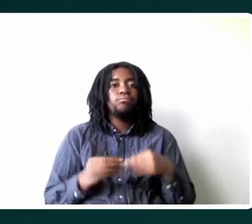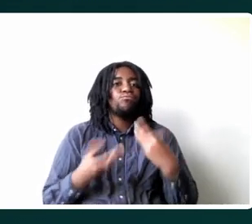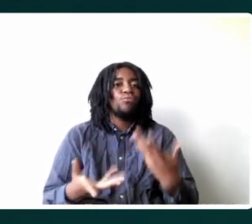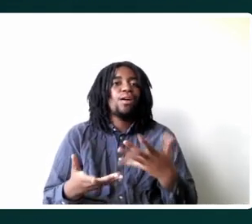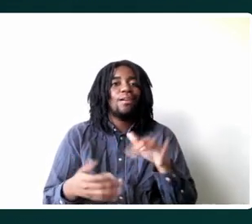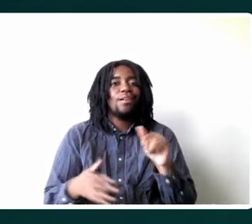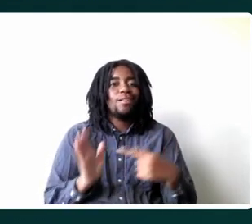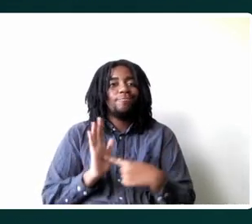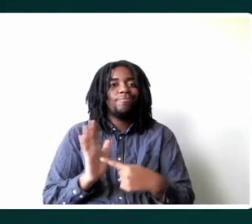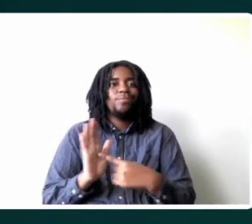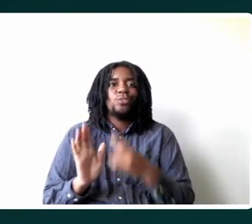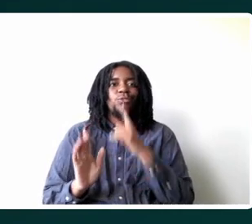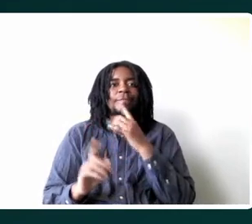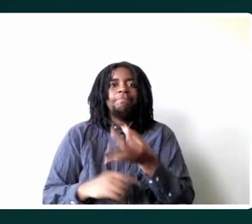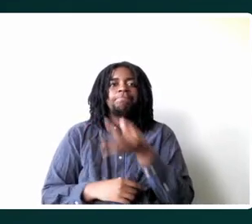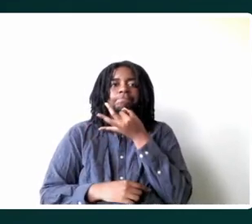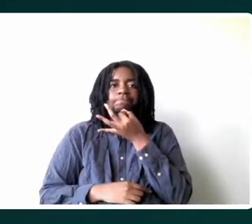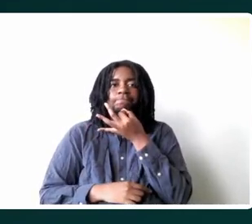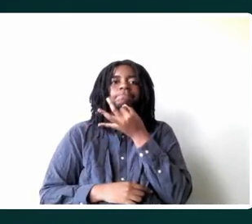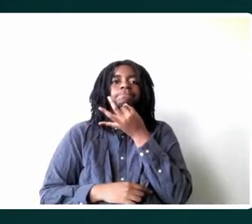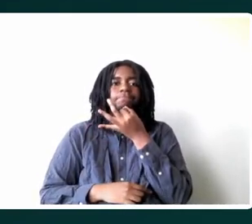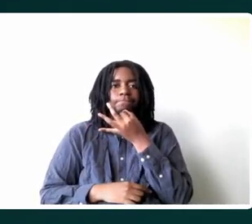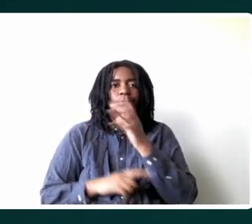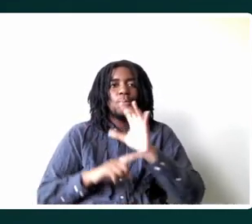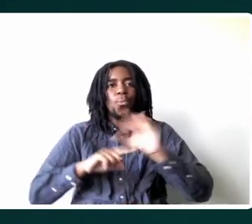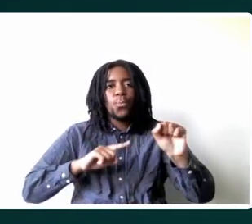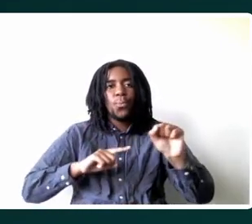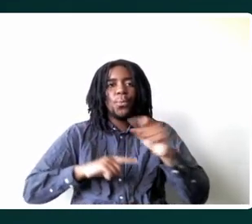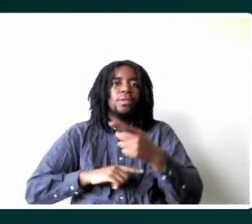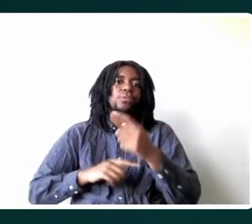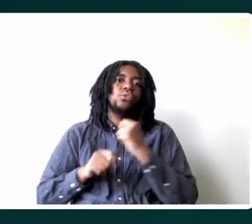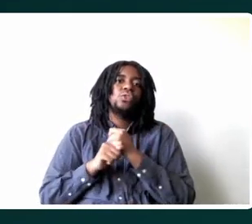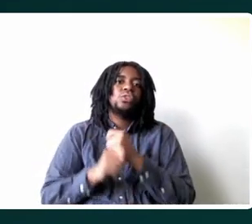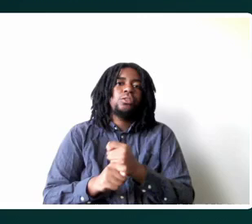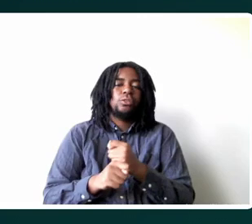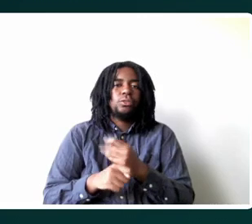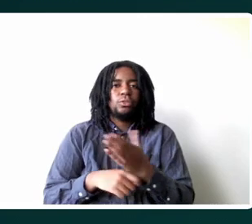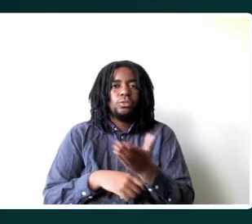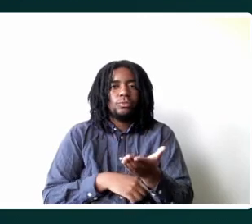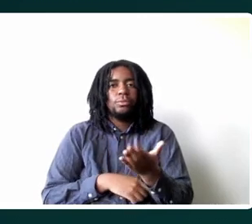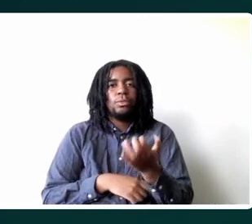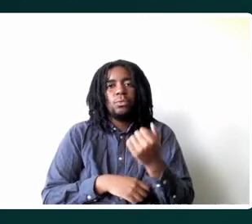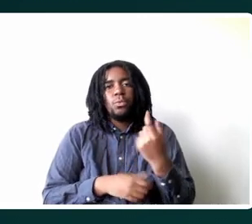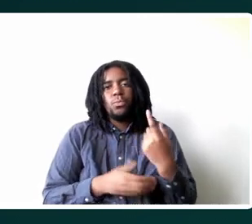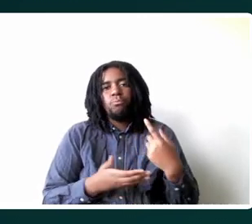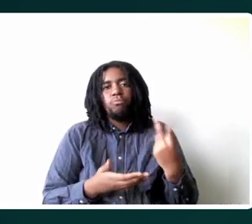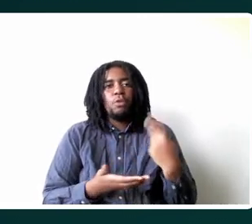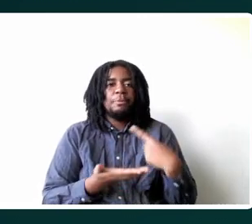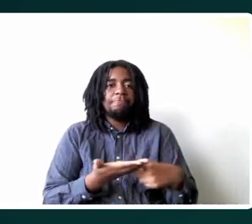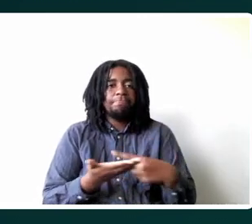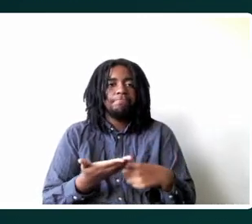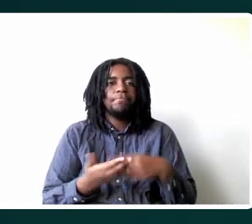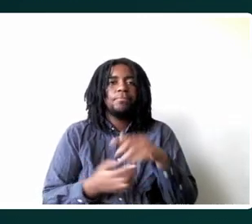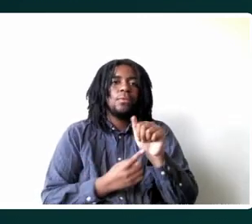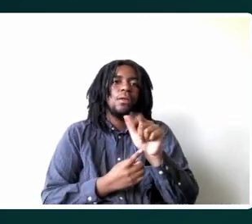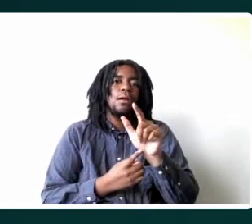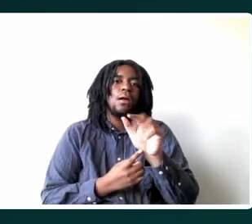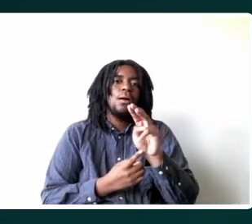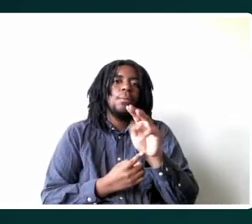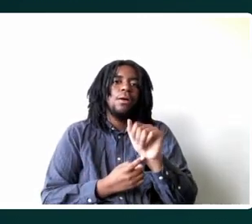of this tradition that -- and lineage that we have been talking about, Alma Thomas is a